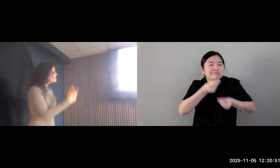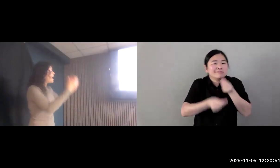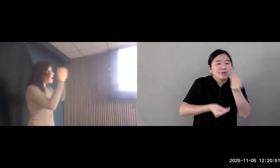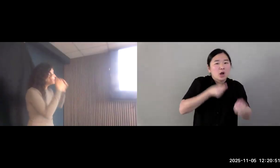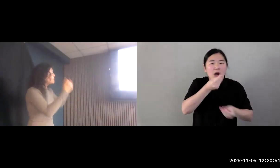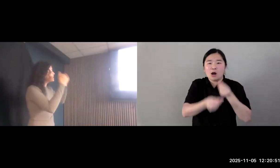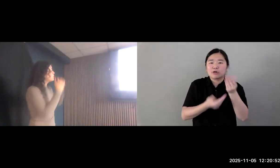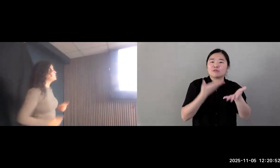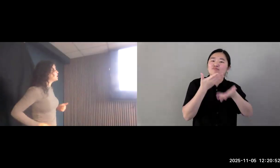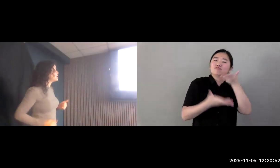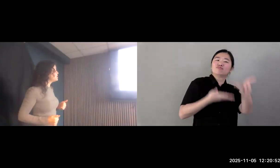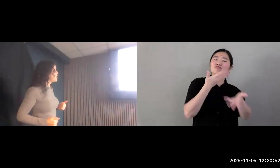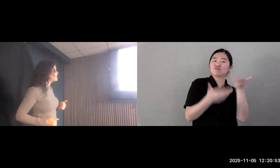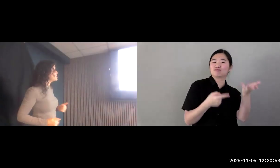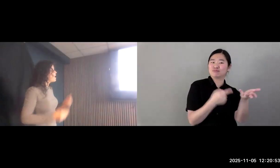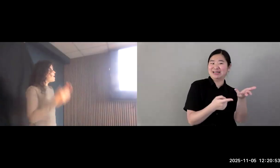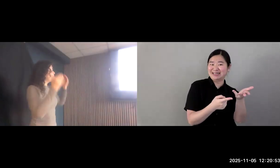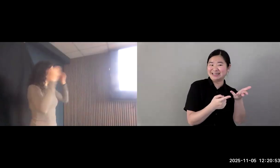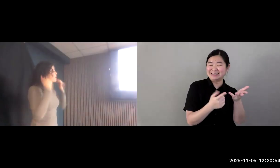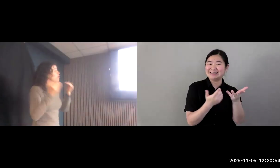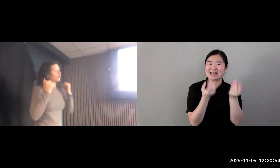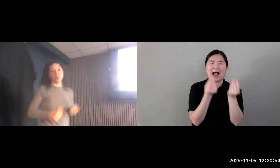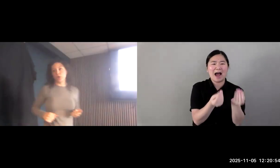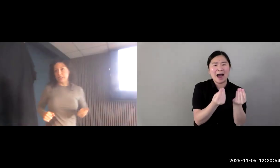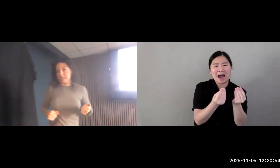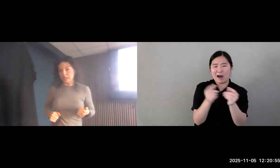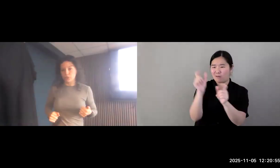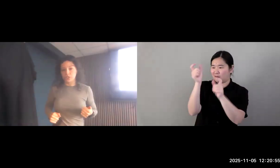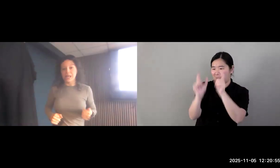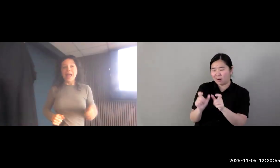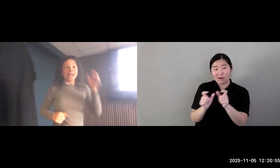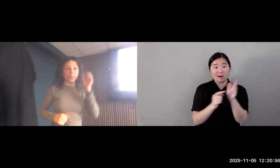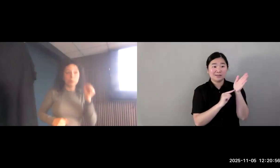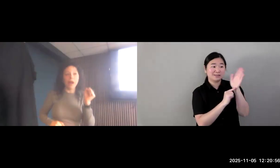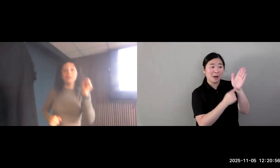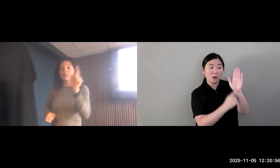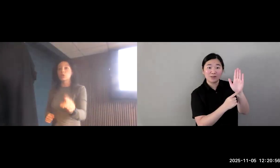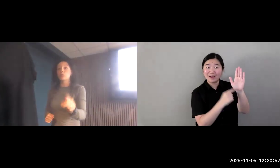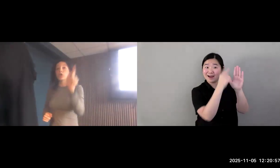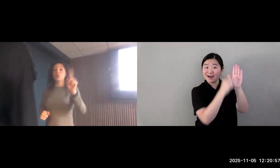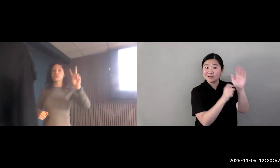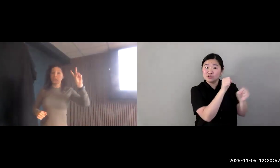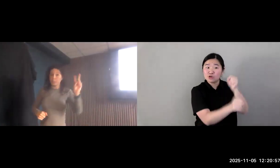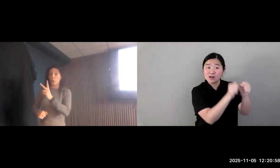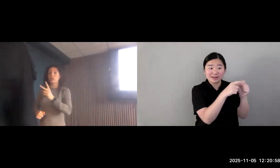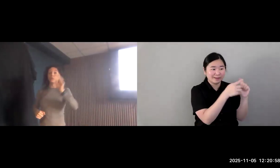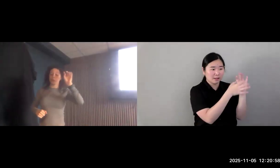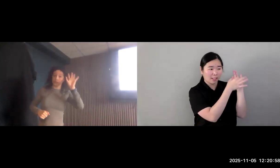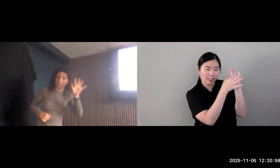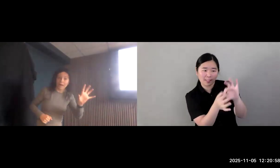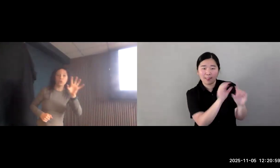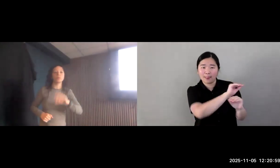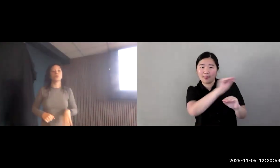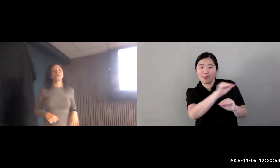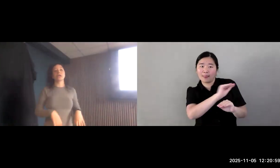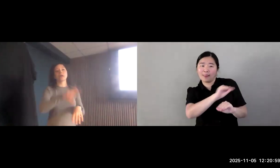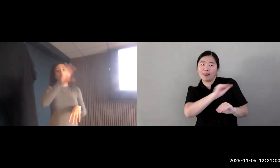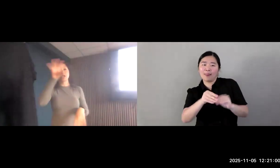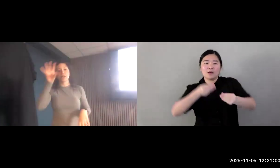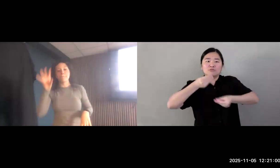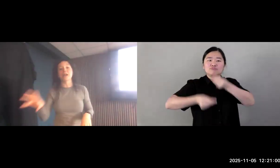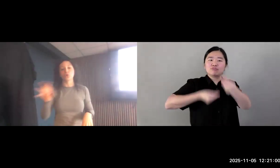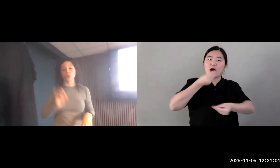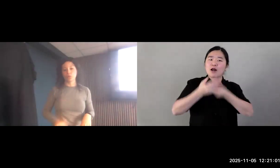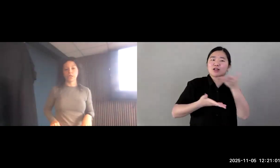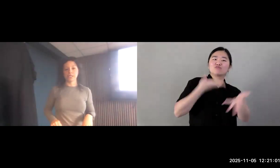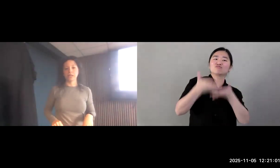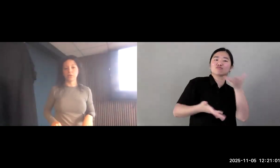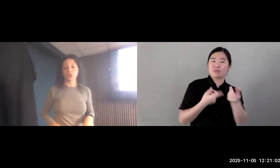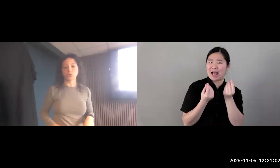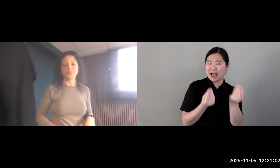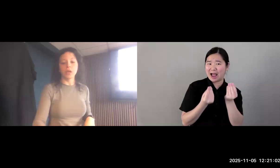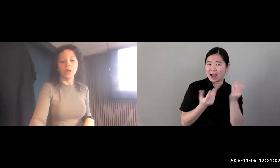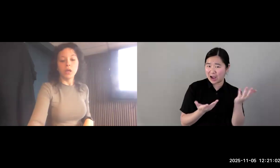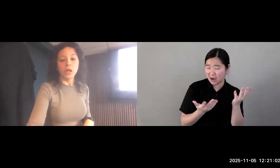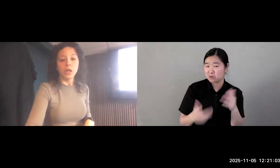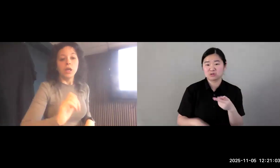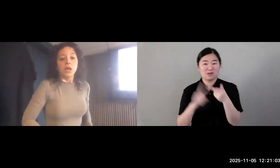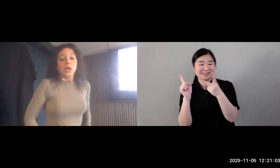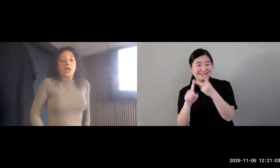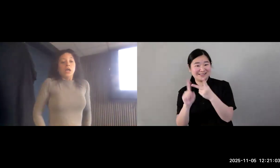and less conventionalized devices than macro community sound languages. And keep in mind that this community uses both, uses a micro-community sign language and a macro-community sign language.